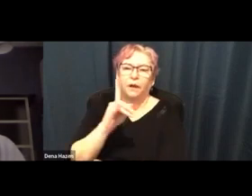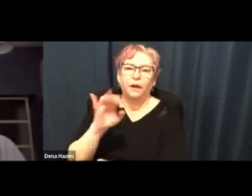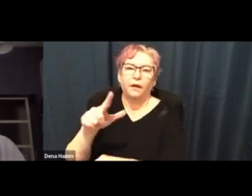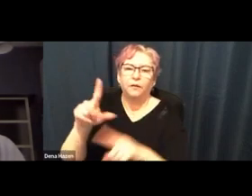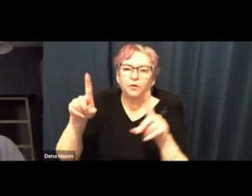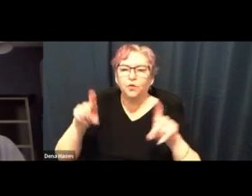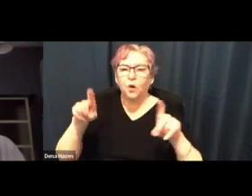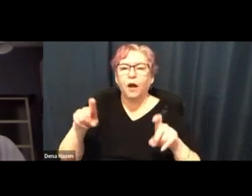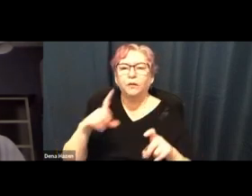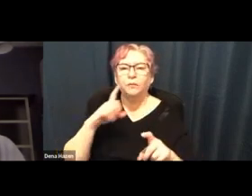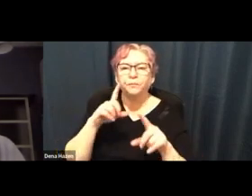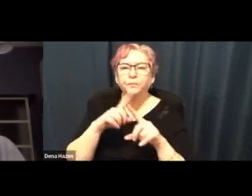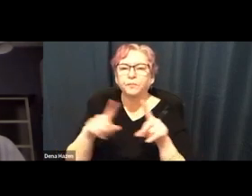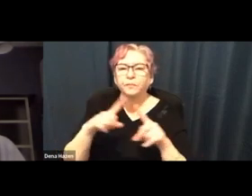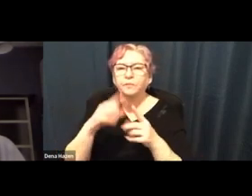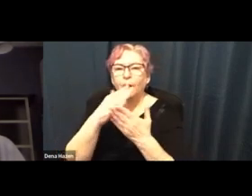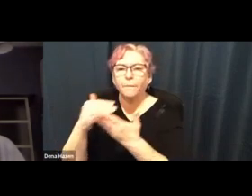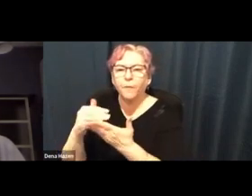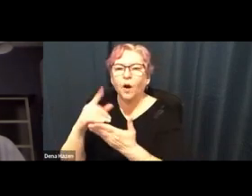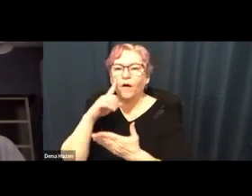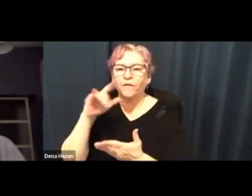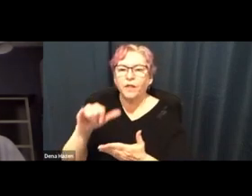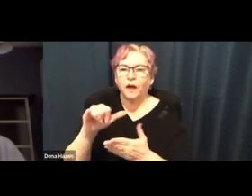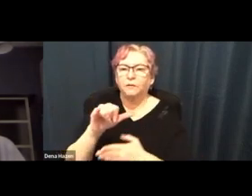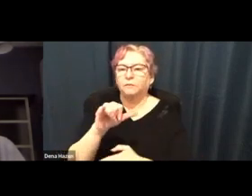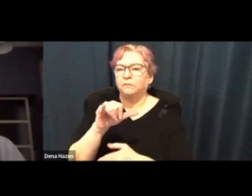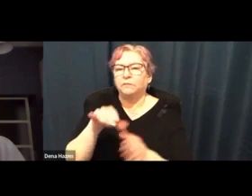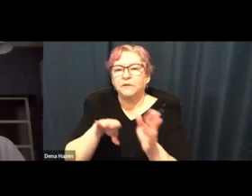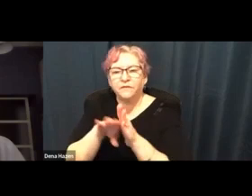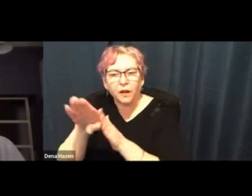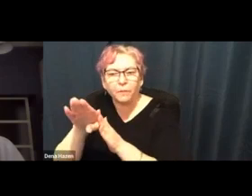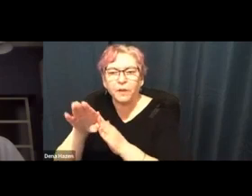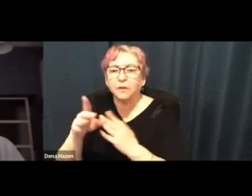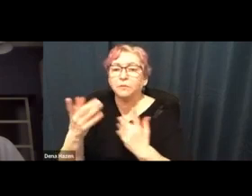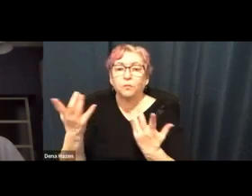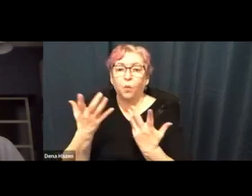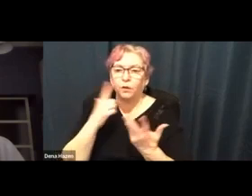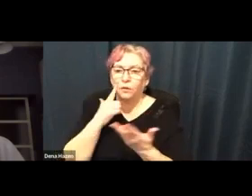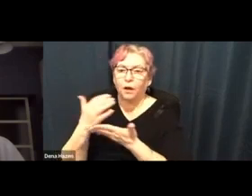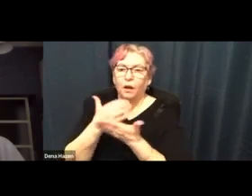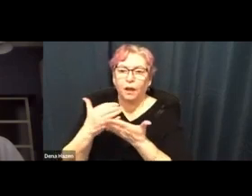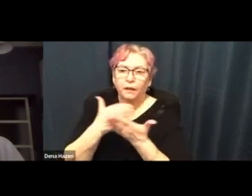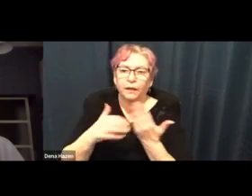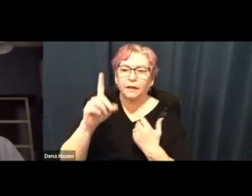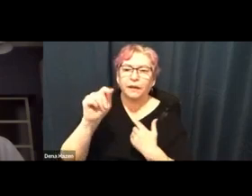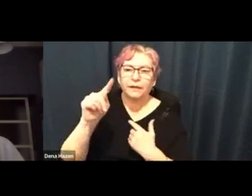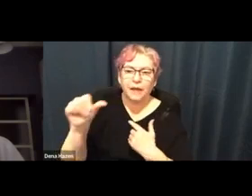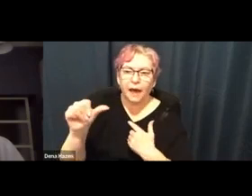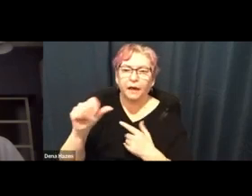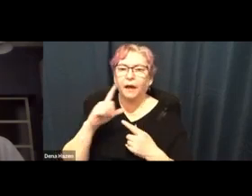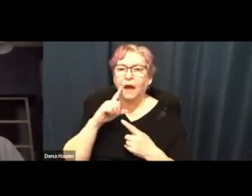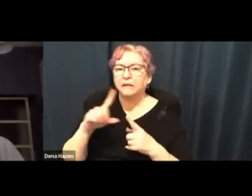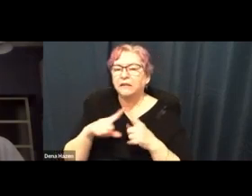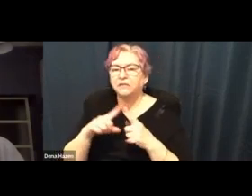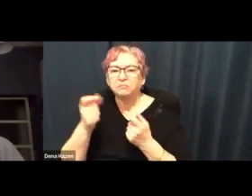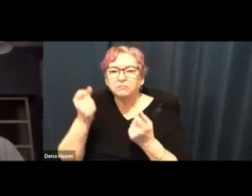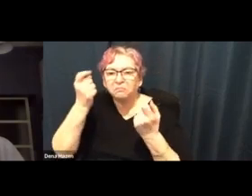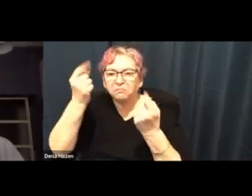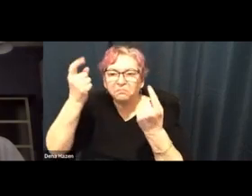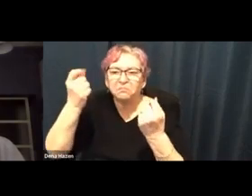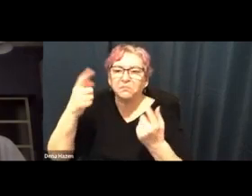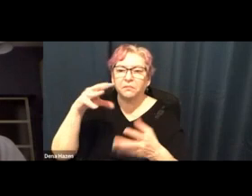The different phases of clinical development are all about collecting data and insights.